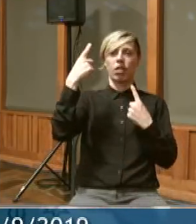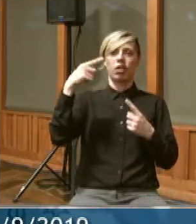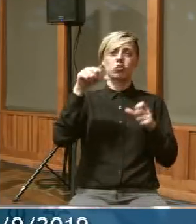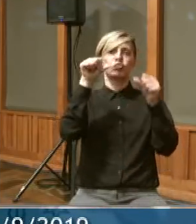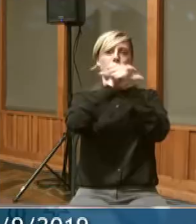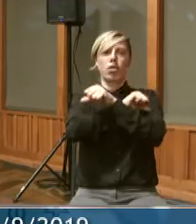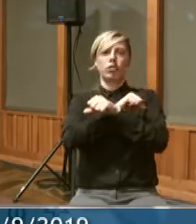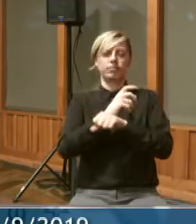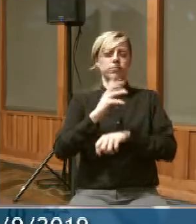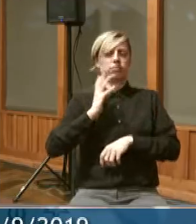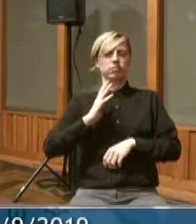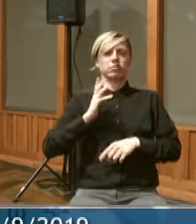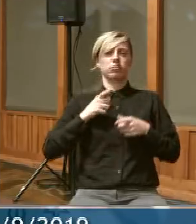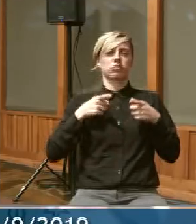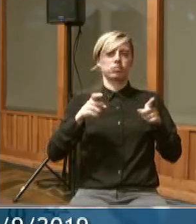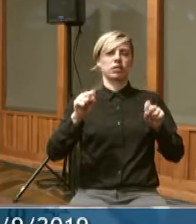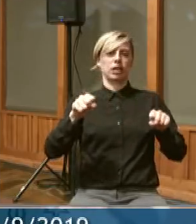HIS PROBLEM IS THE COPS. HE'S BEEN ARRESTED A BUNCH OF